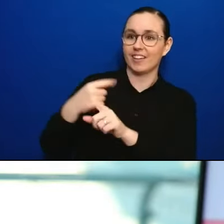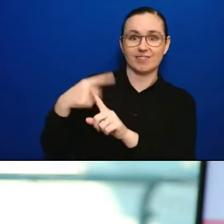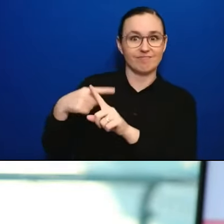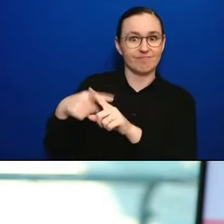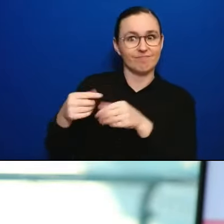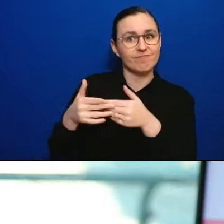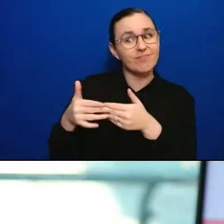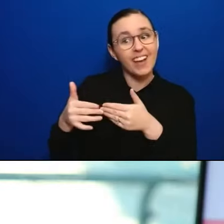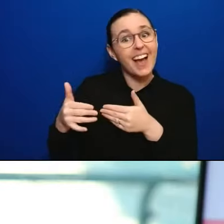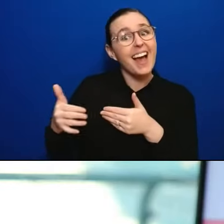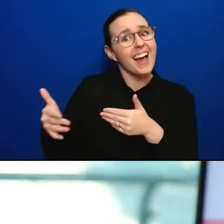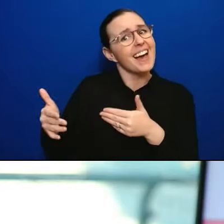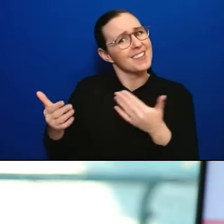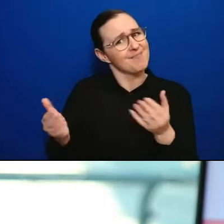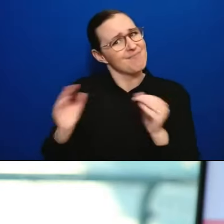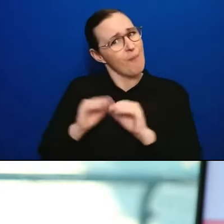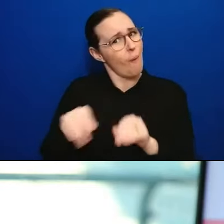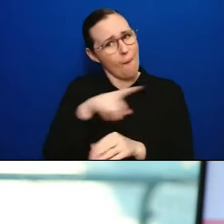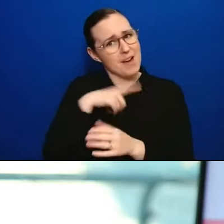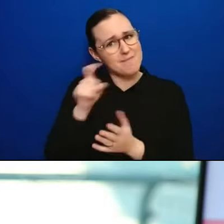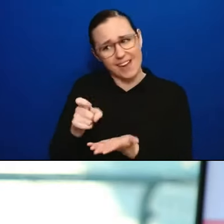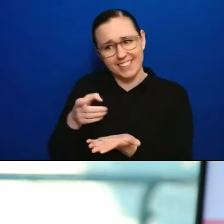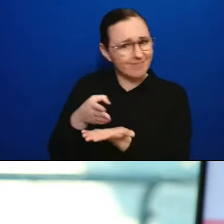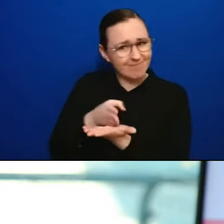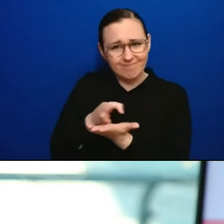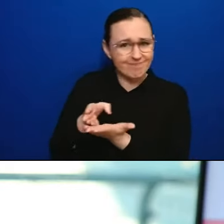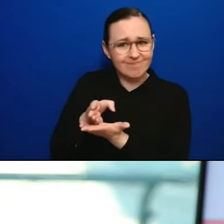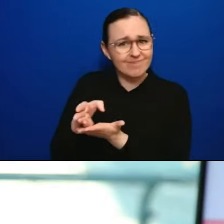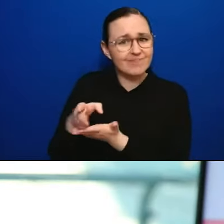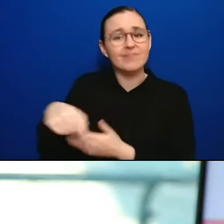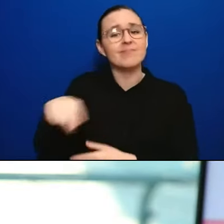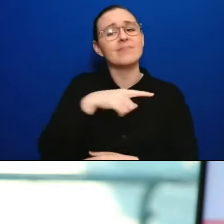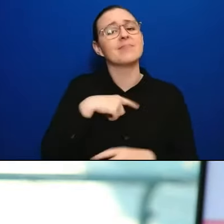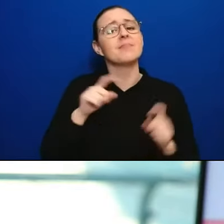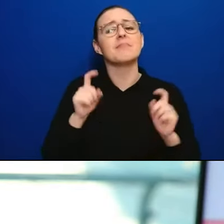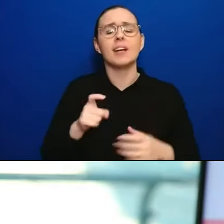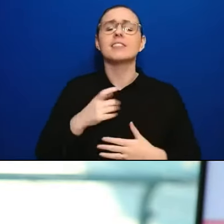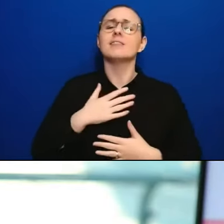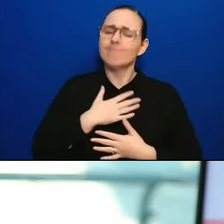optimism. But we still have ways to go on our journey yet.